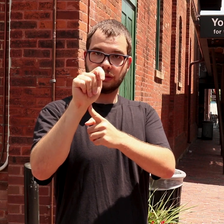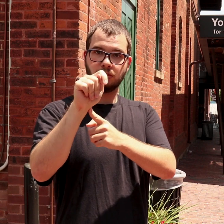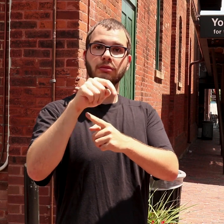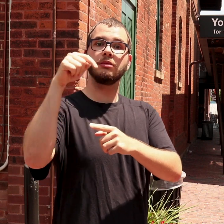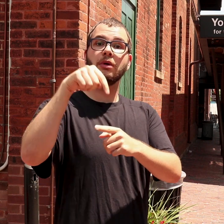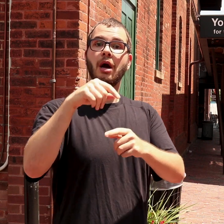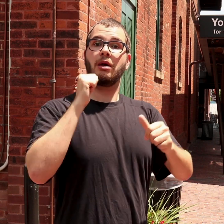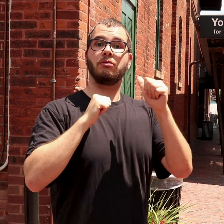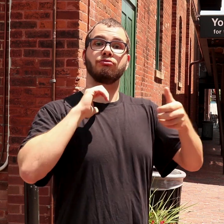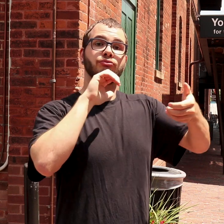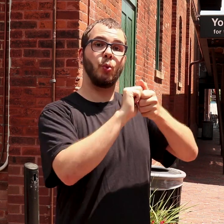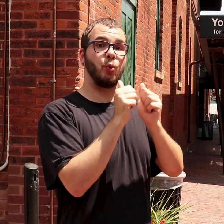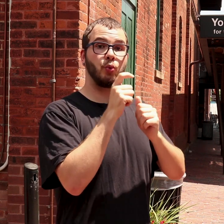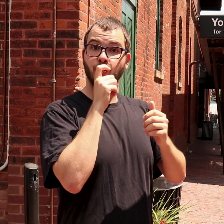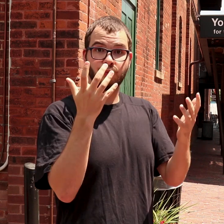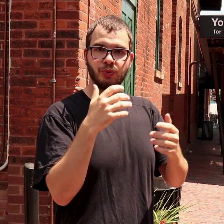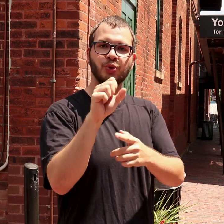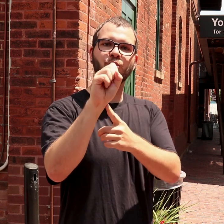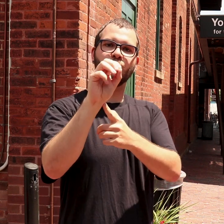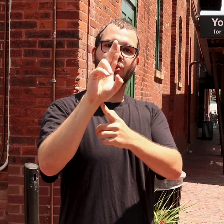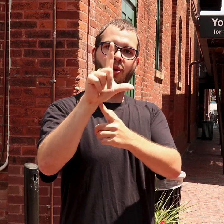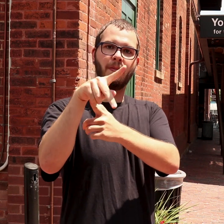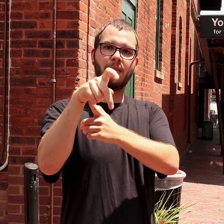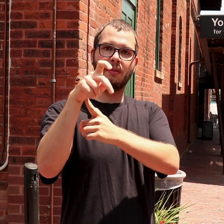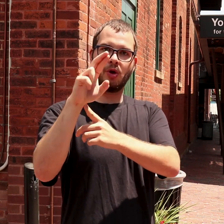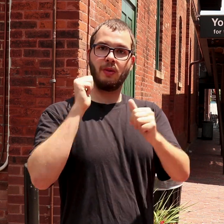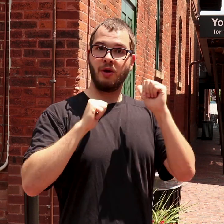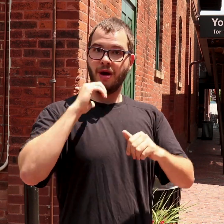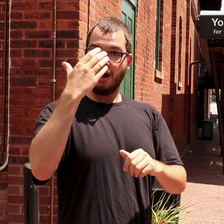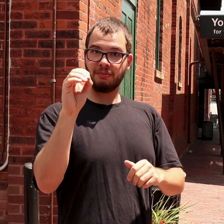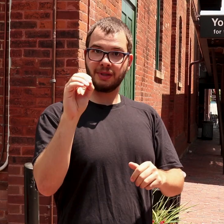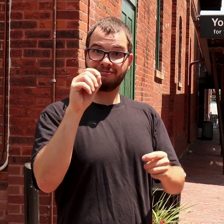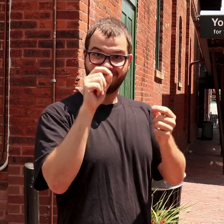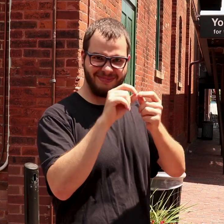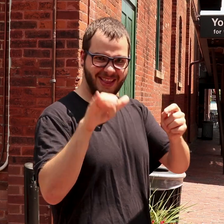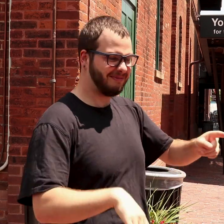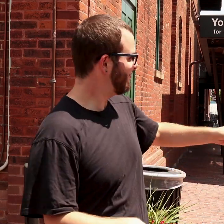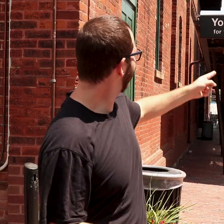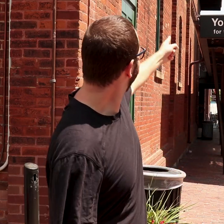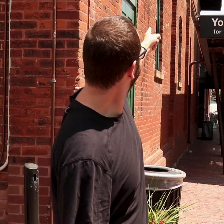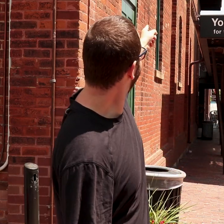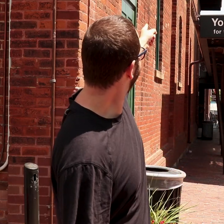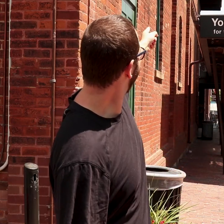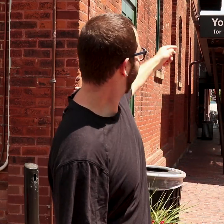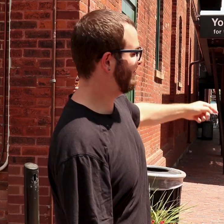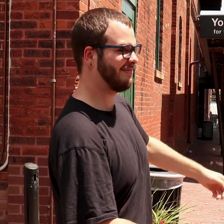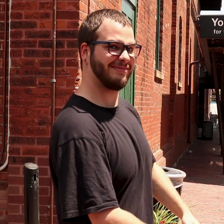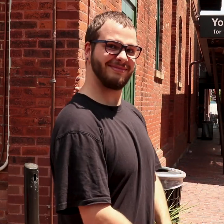"The Black Drum" production has partnered with the Soulpepper Theatre Company which is located right here.